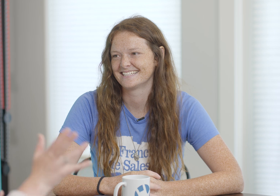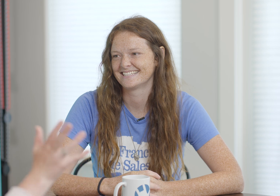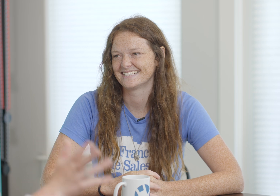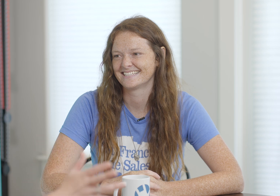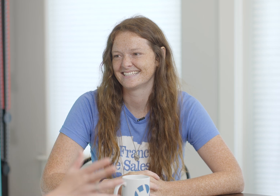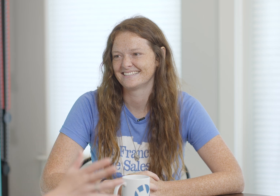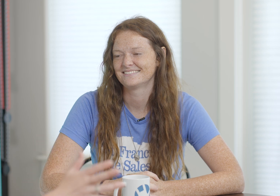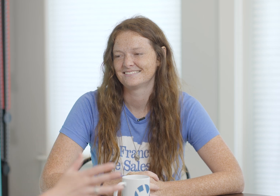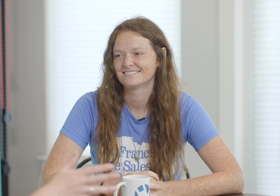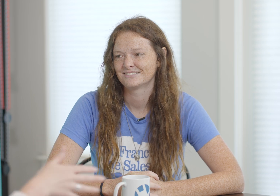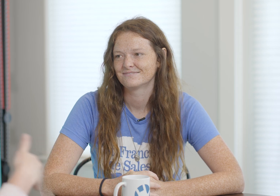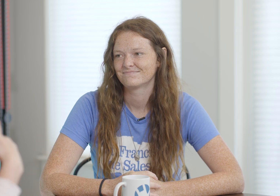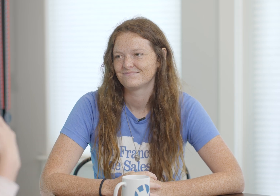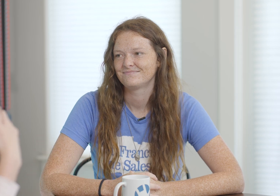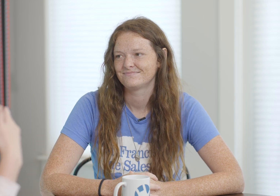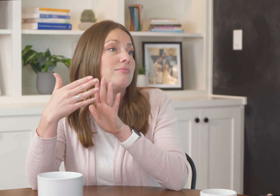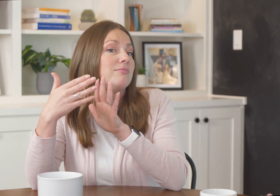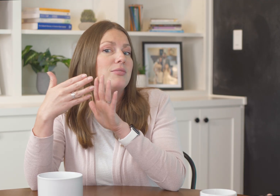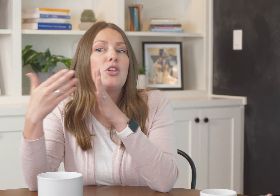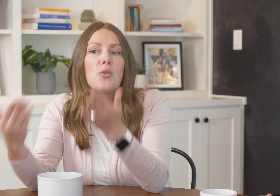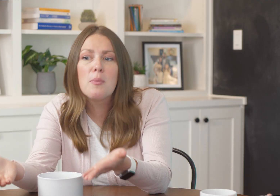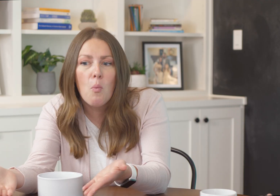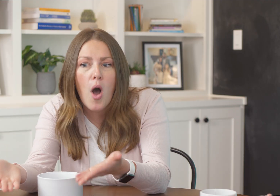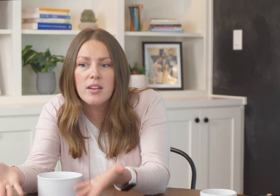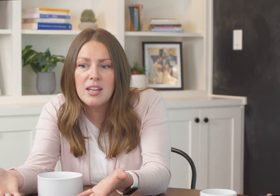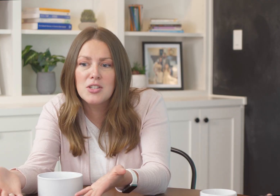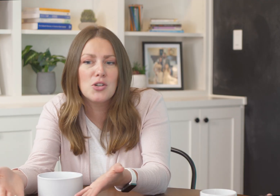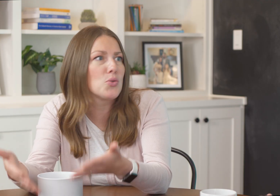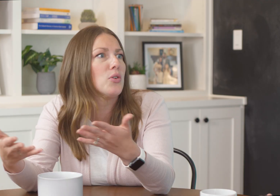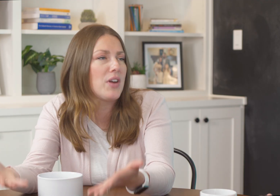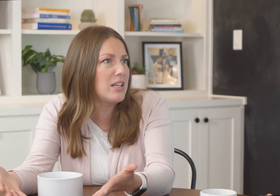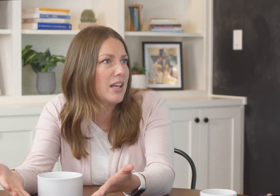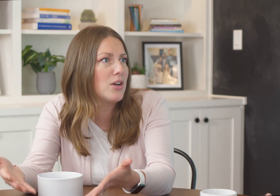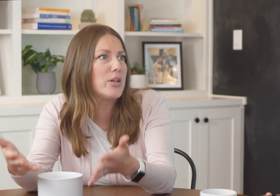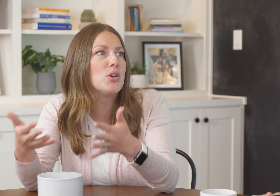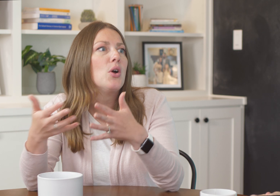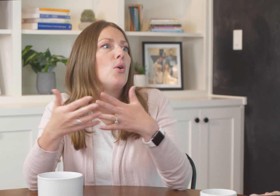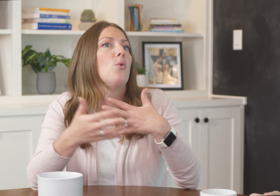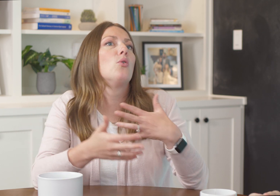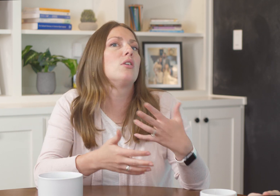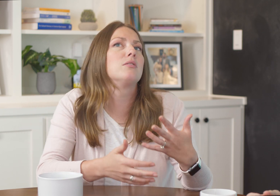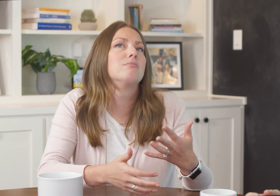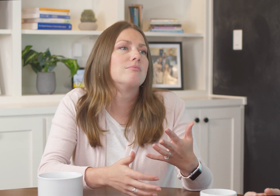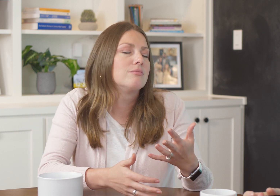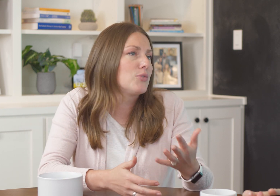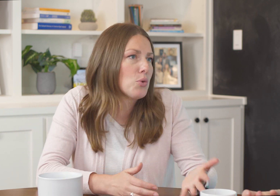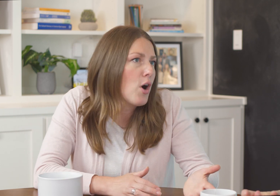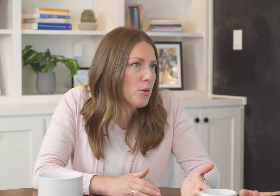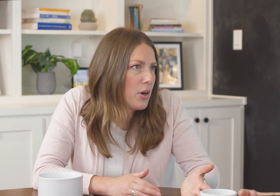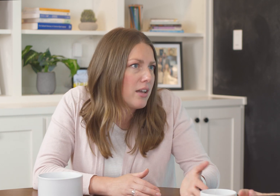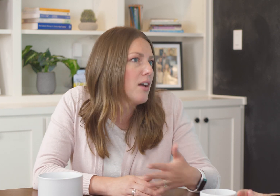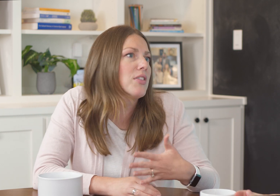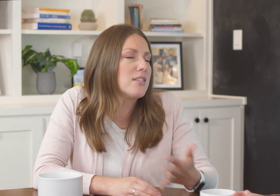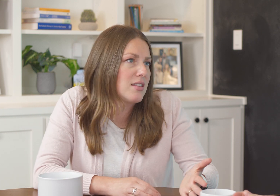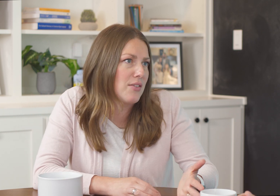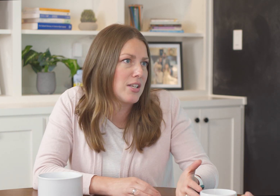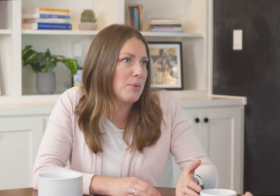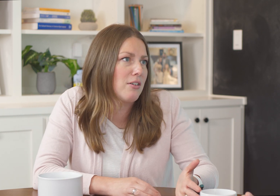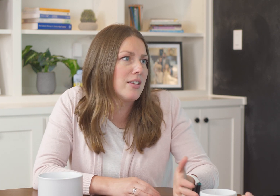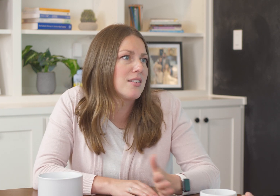joy for, you know, them walking into your school and finding language or through heartbreak of things that they've experienced.